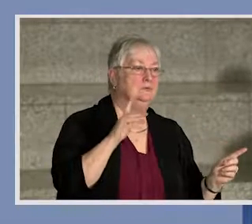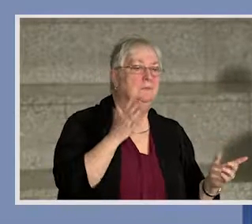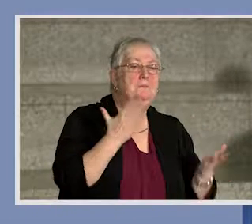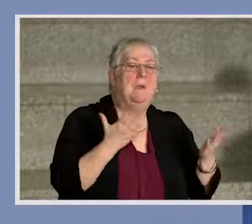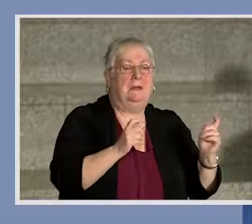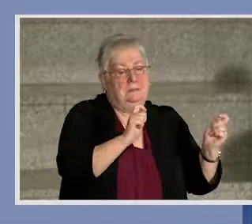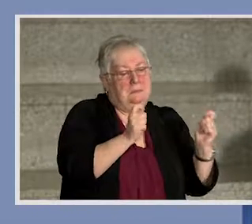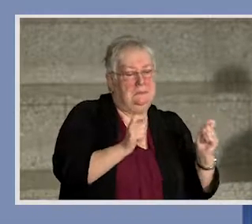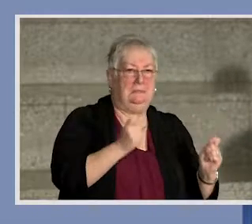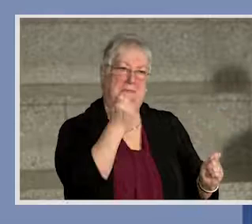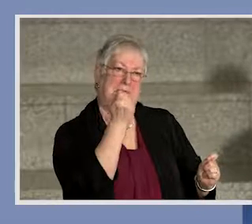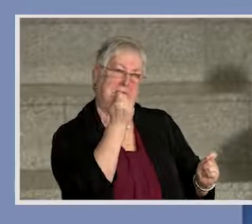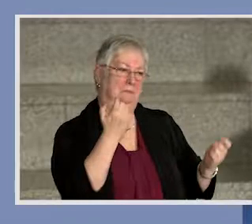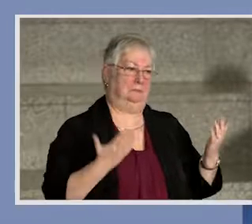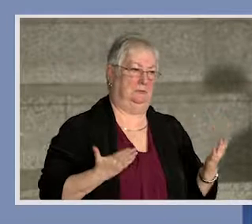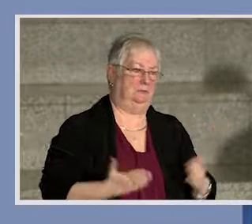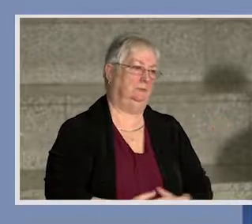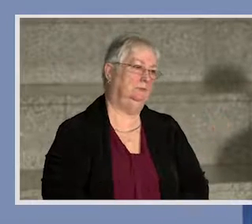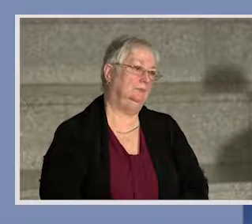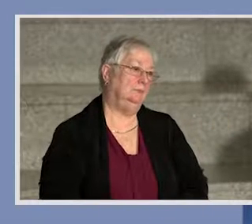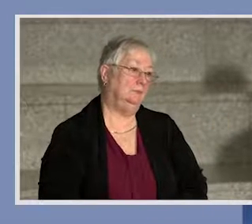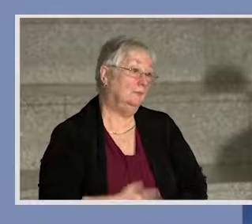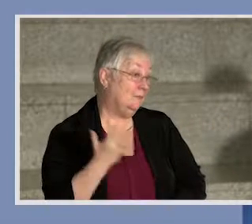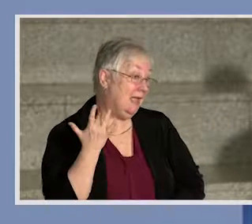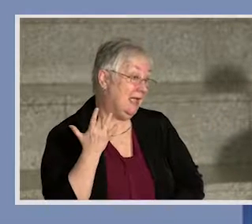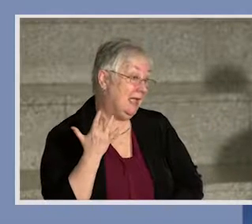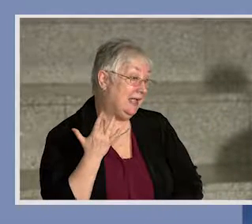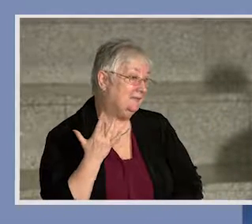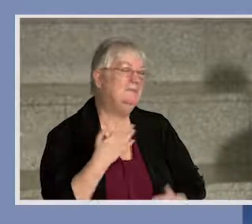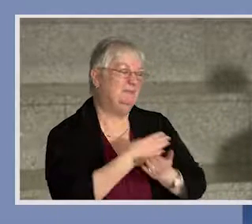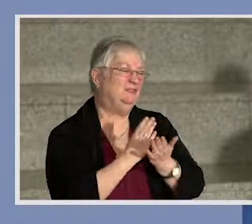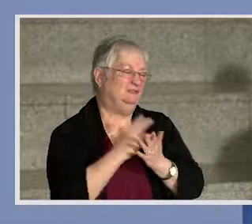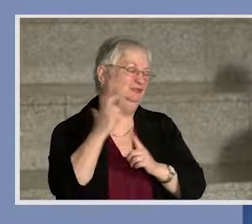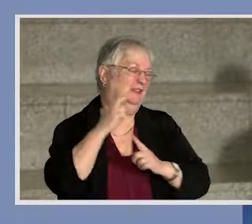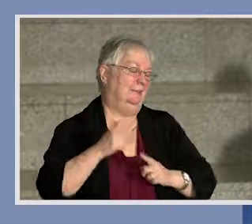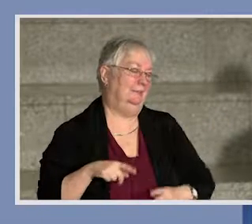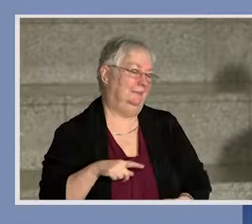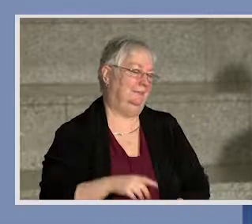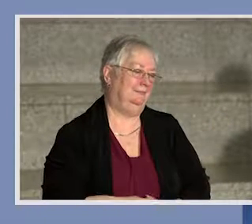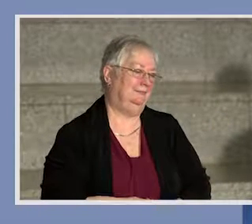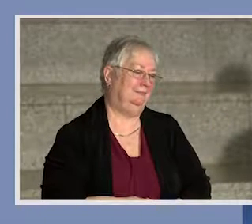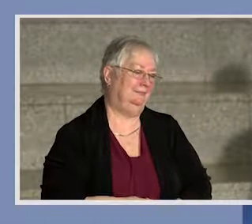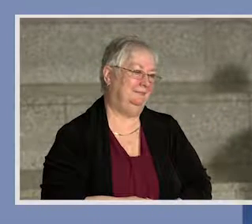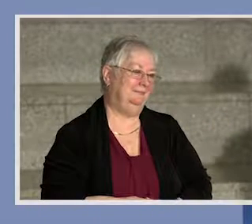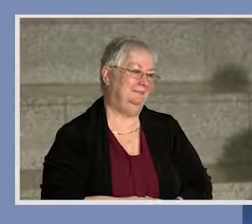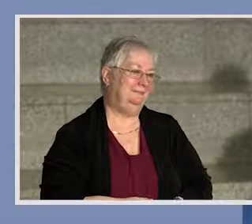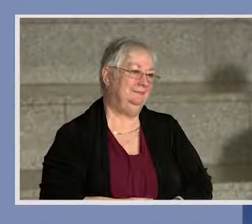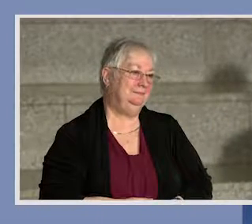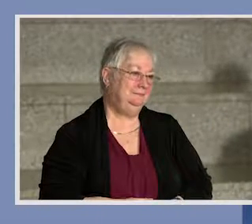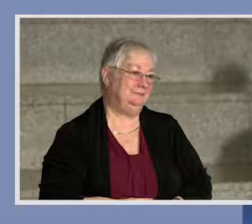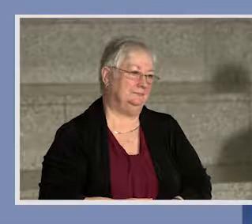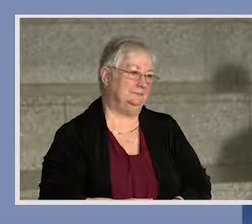IS GOING TO BE SO GOOD WHEN WE GIVE IT TO THEM BUT WHEN THAT IS WHEN THAT LEGISLATION IS PASSED THE MAYOR SIGNS IT AND